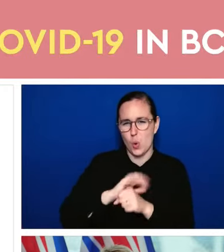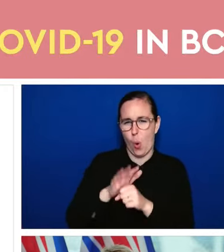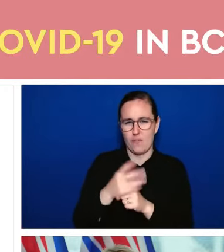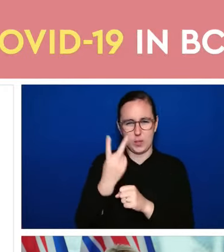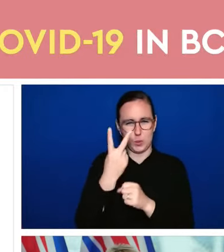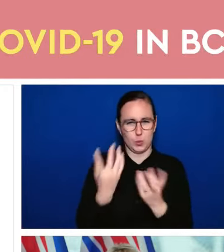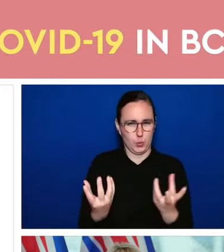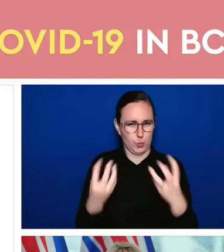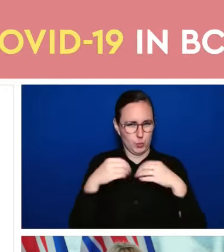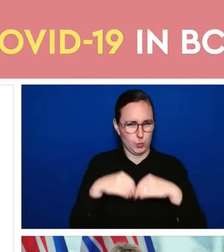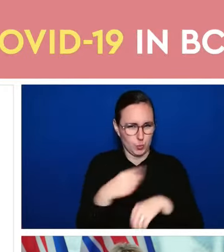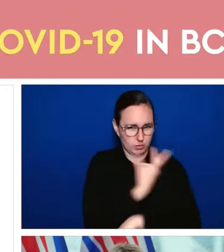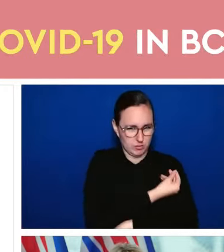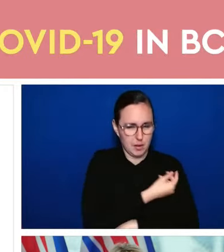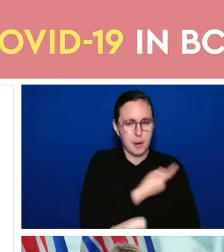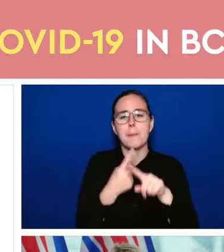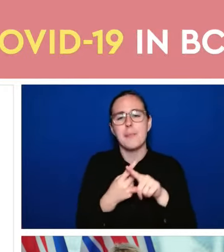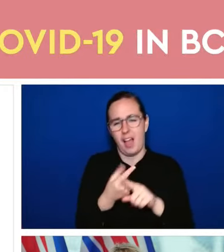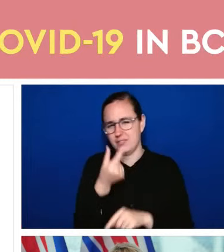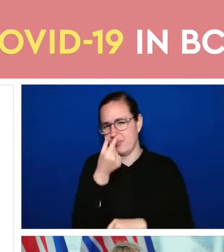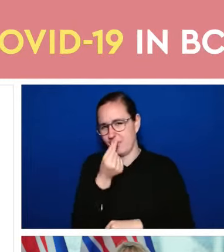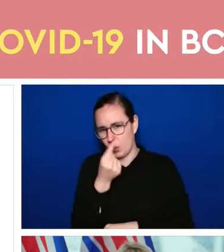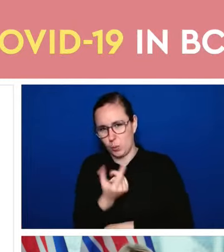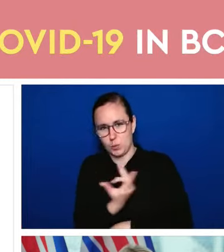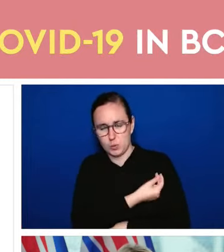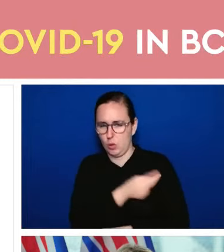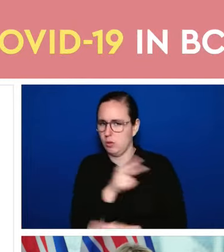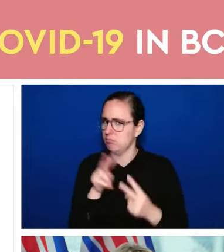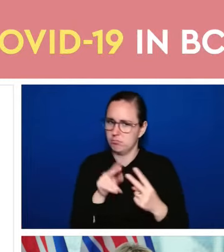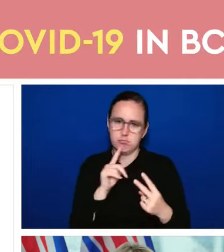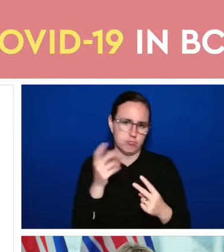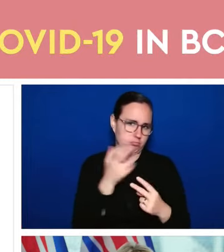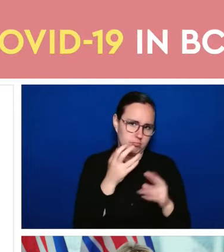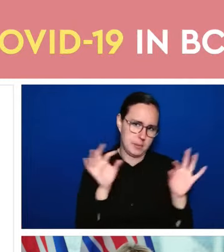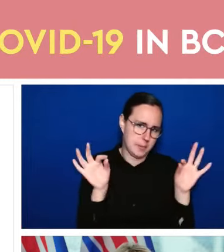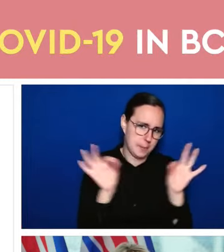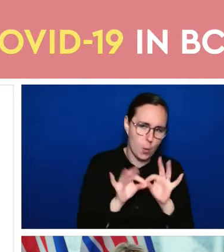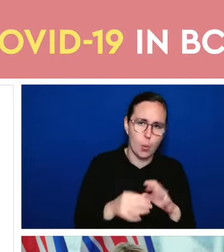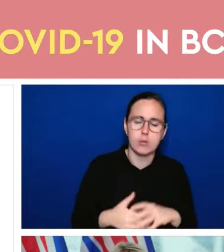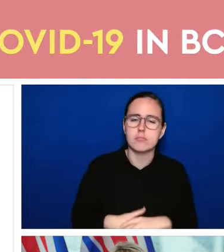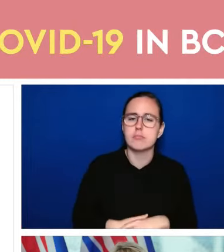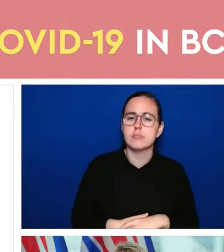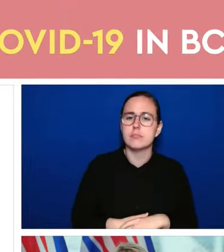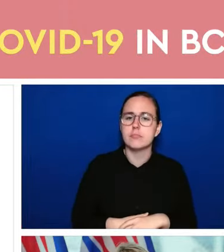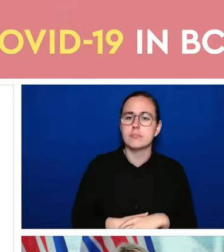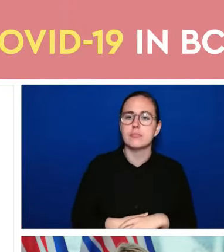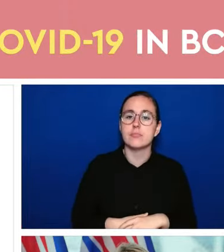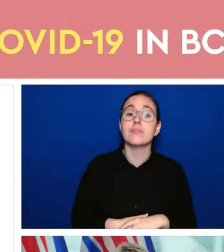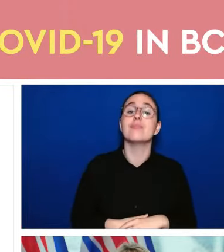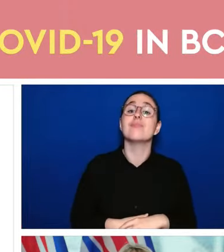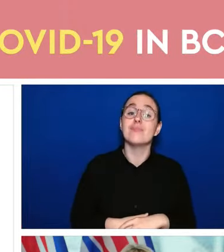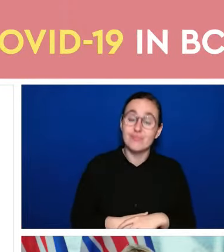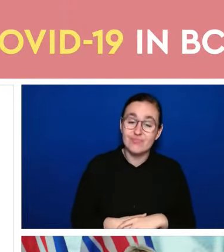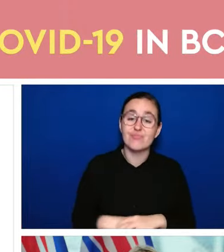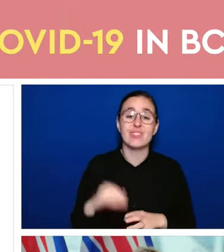need to look at your water my planning on doing if I'm feeling a little bit off and not that well today. But today my